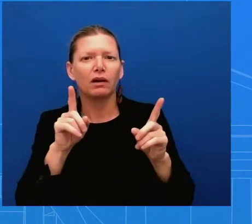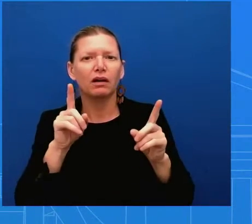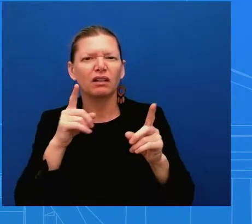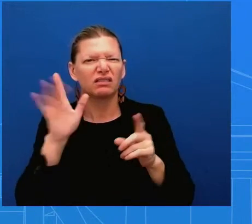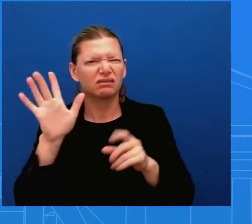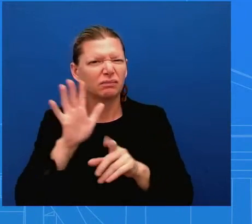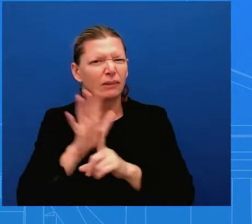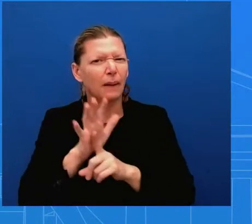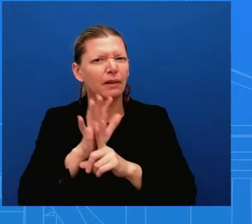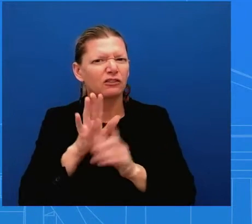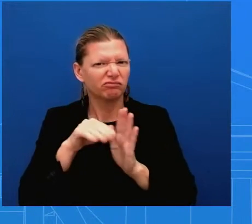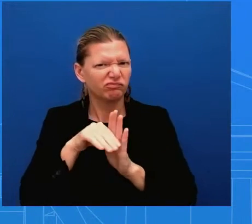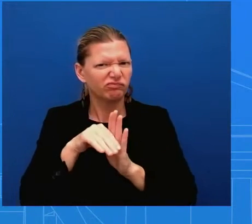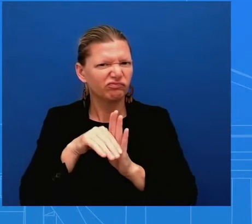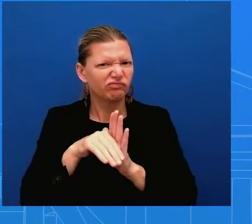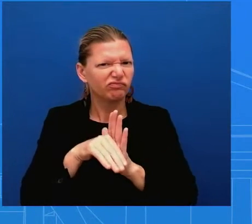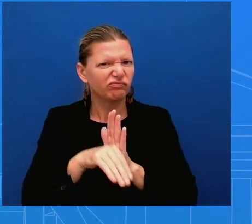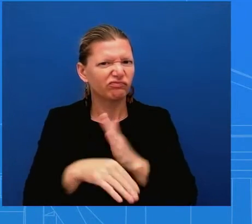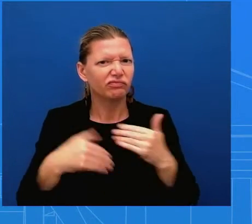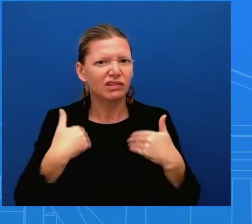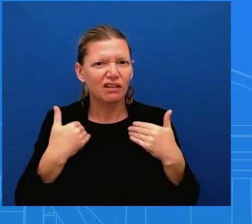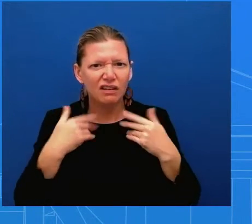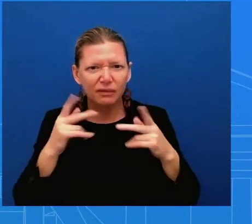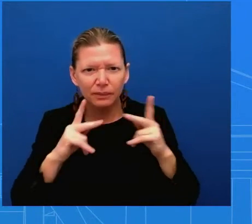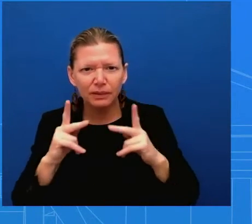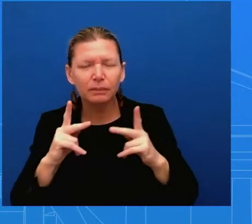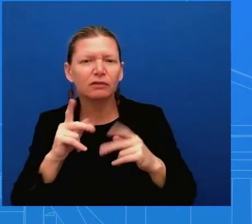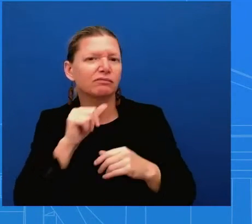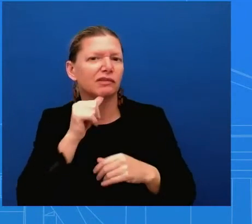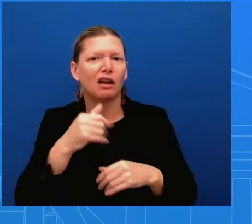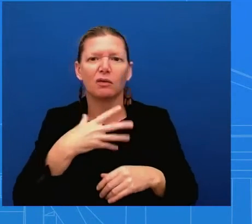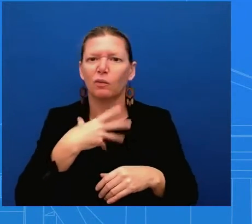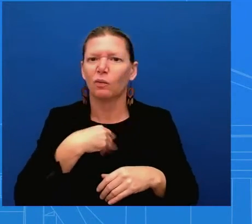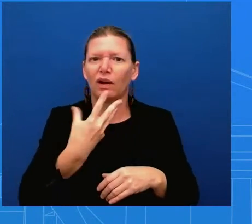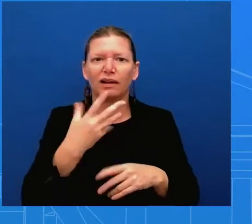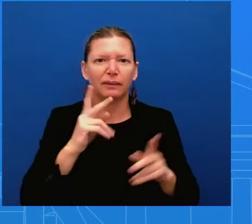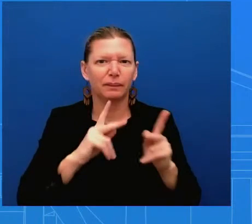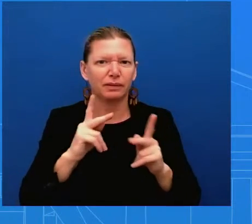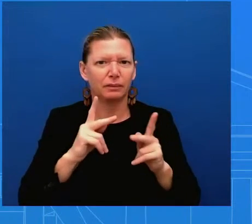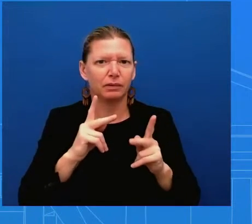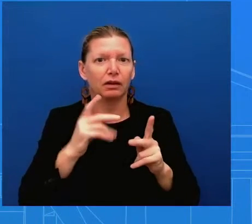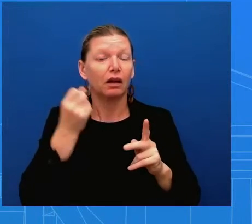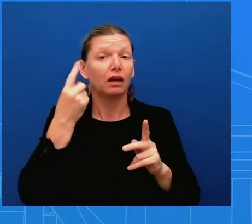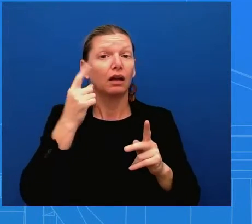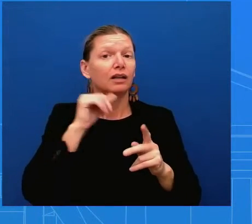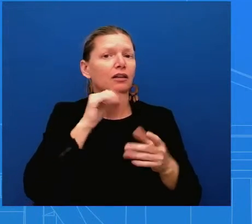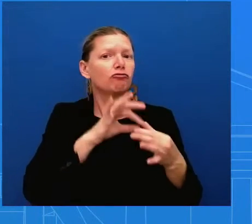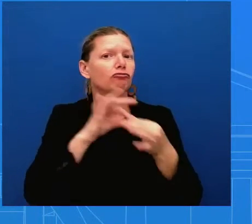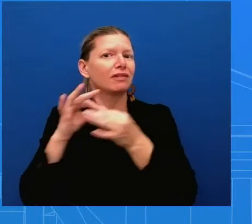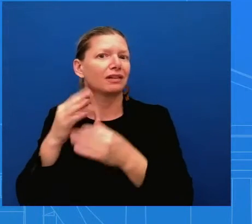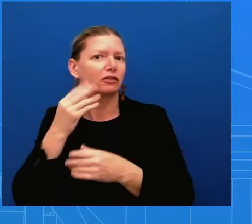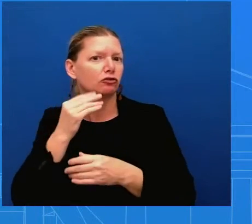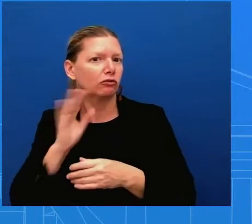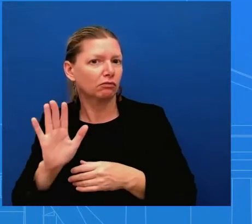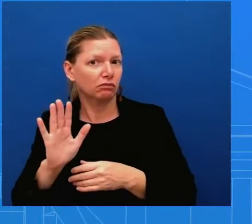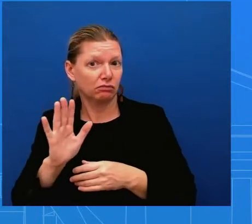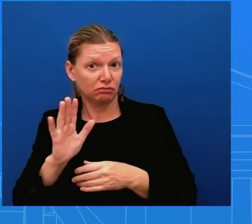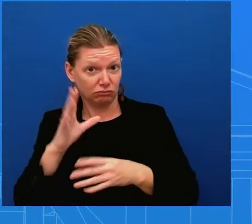And it's not only related to Israel. Is he aware of that? Is he going to try to refocus his messaging